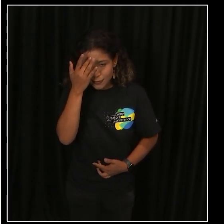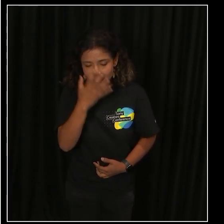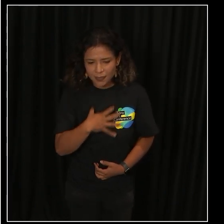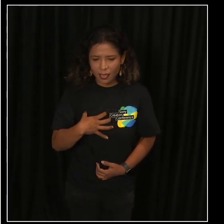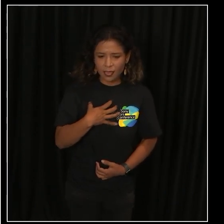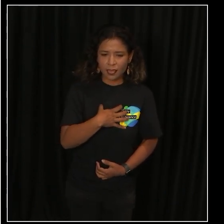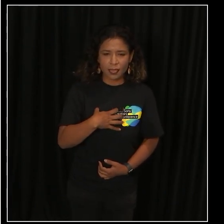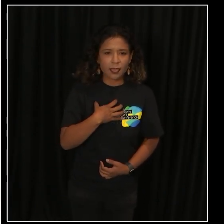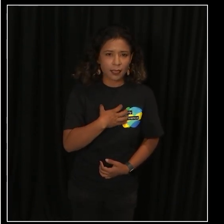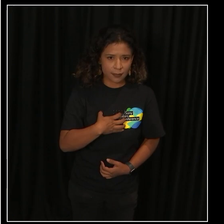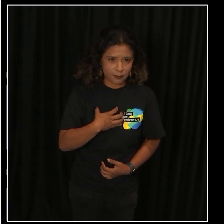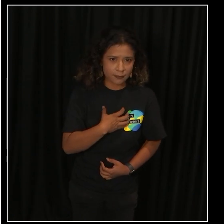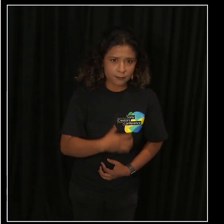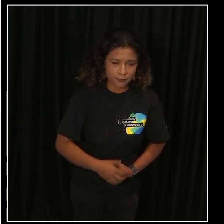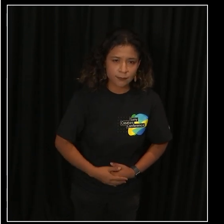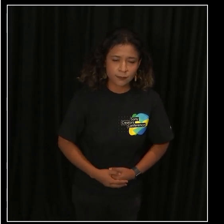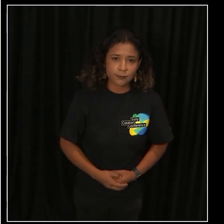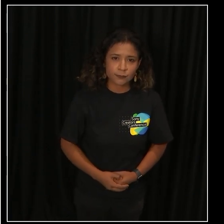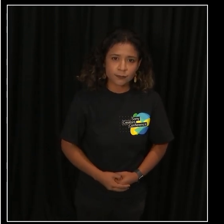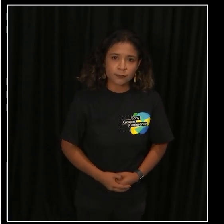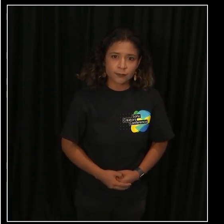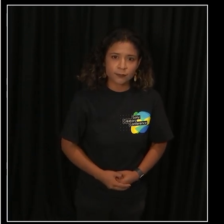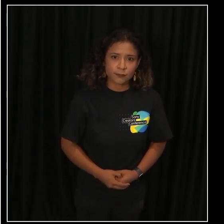In other words, it must be high resolution.